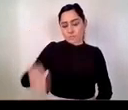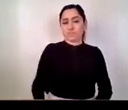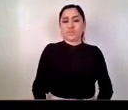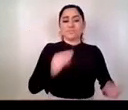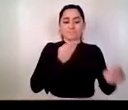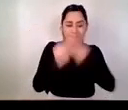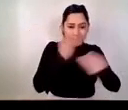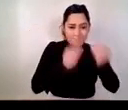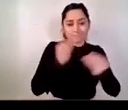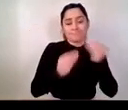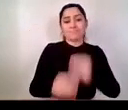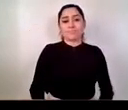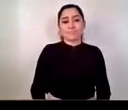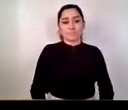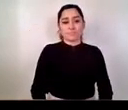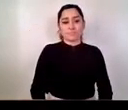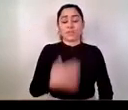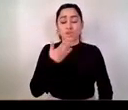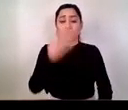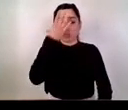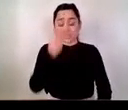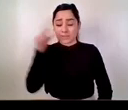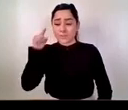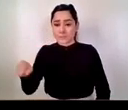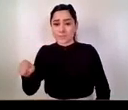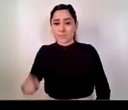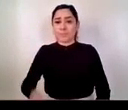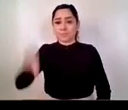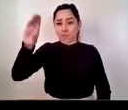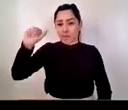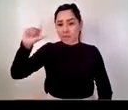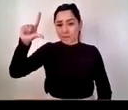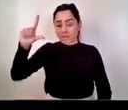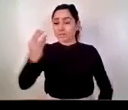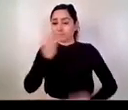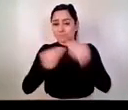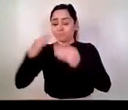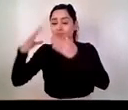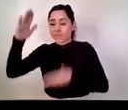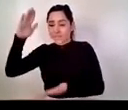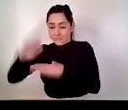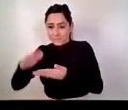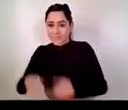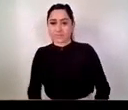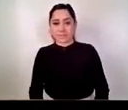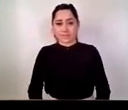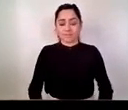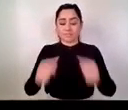those who get adequate sleep tend to eat fewer calories than those who don't don't get good sleep.